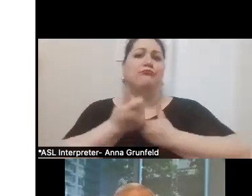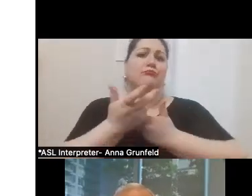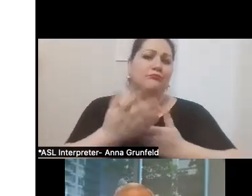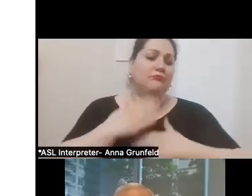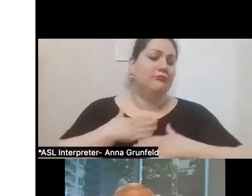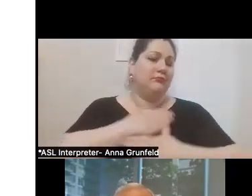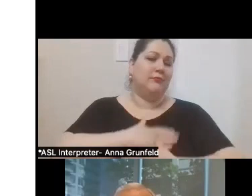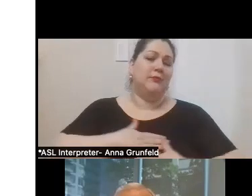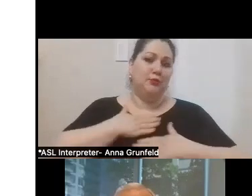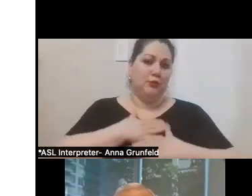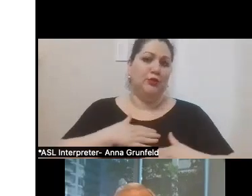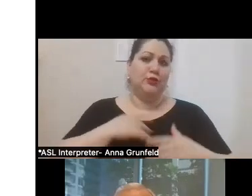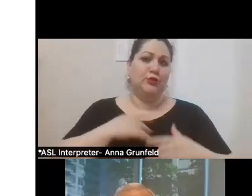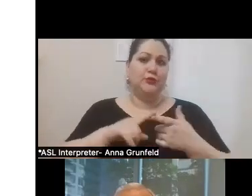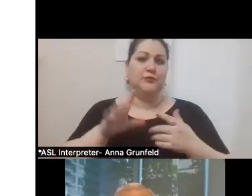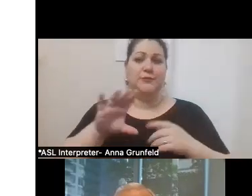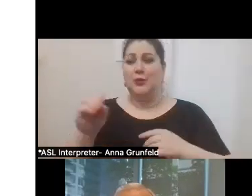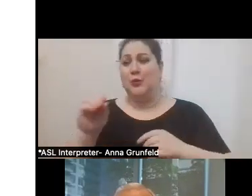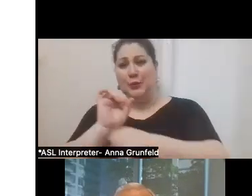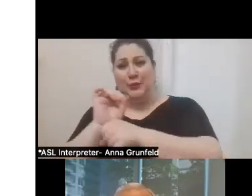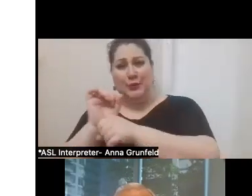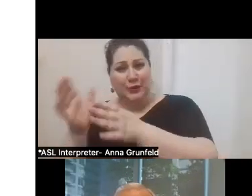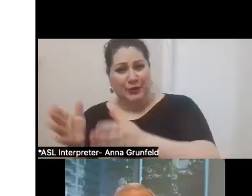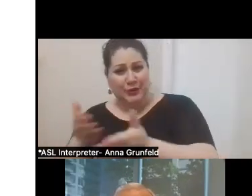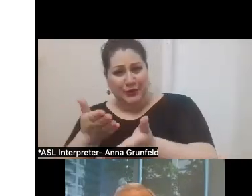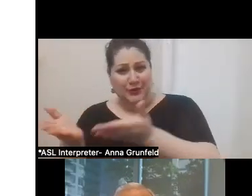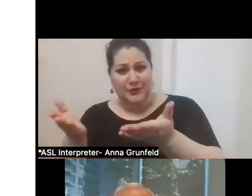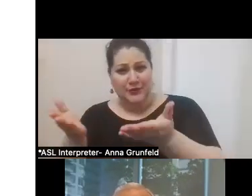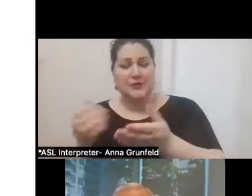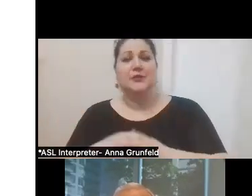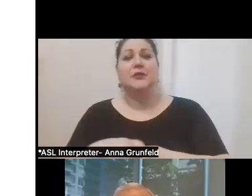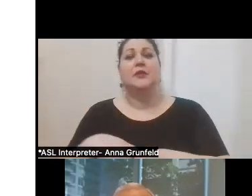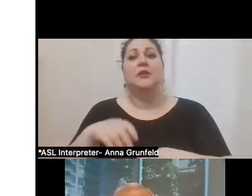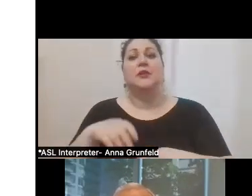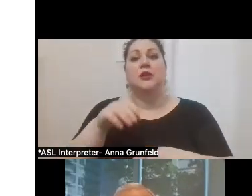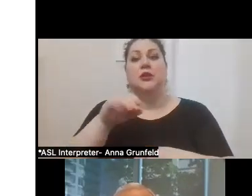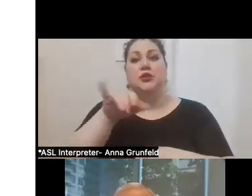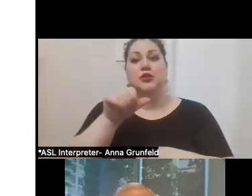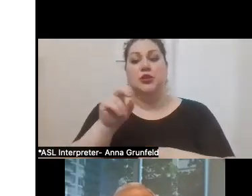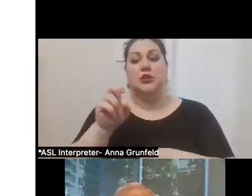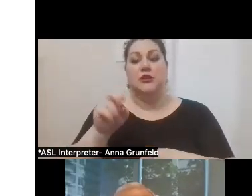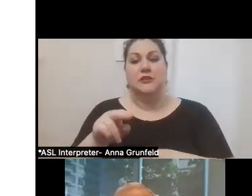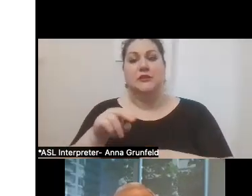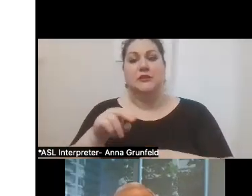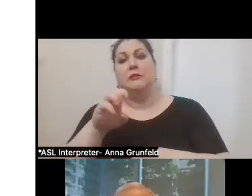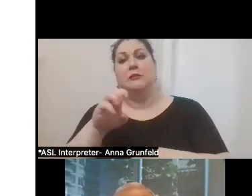Dr. Jason Manette and Dr. Vicki Nolan, Sarah Southie, Deborah Pinkalstein